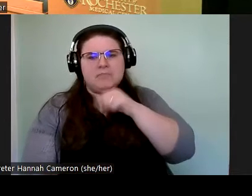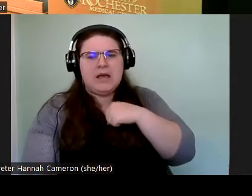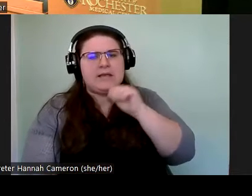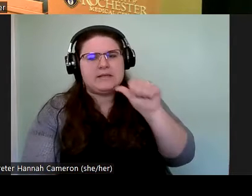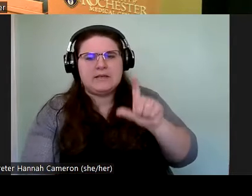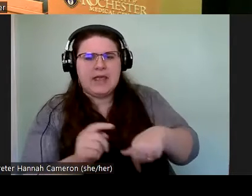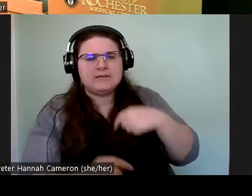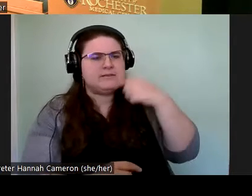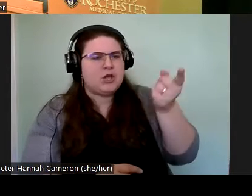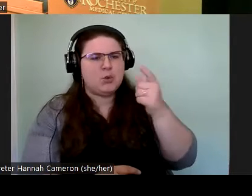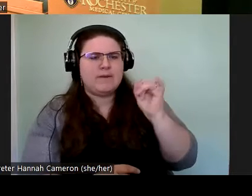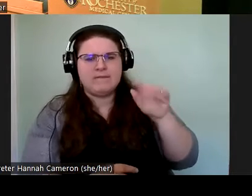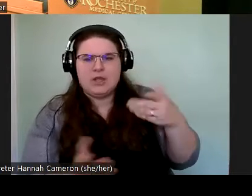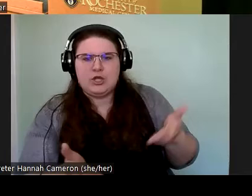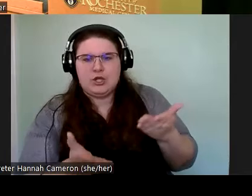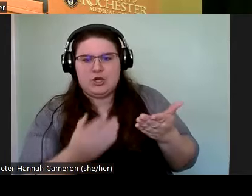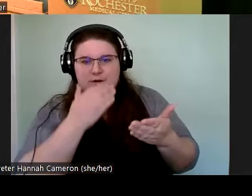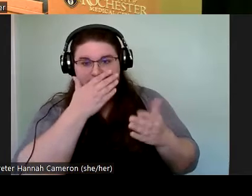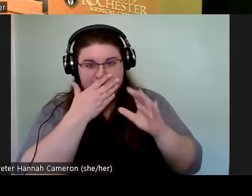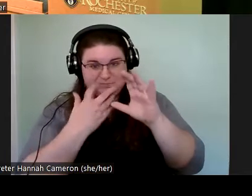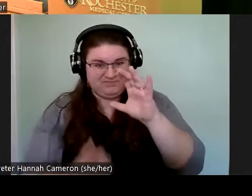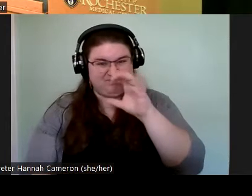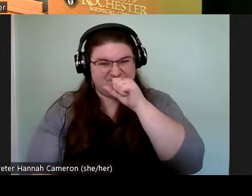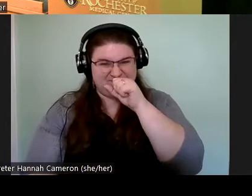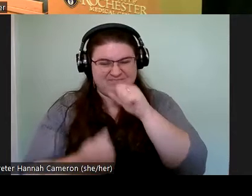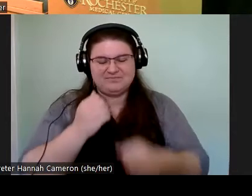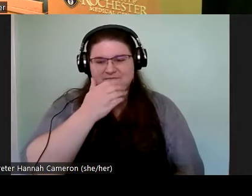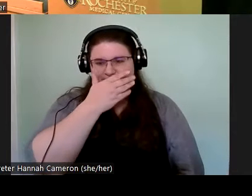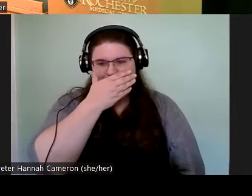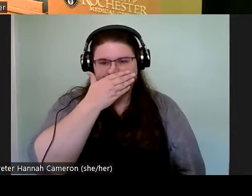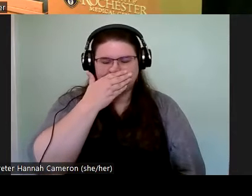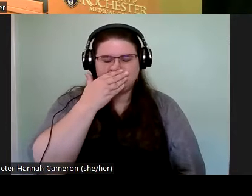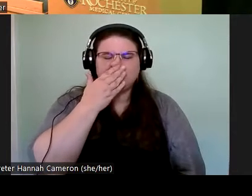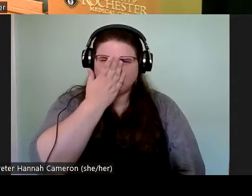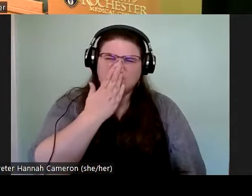um and one of the things that I found when I came to Nami is I would ask people with serious mental